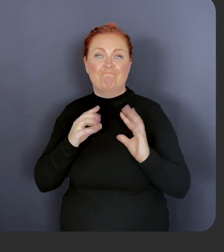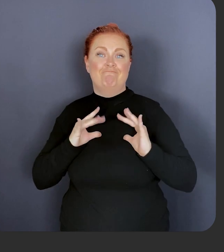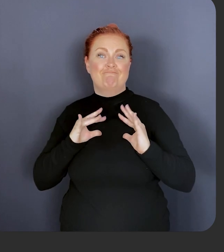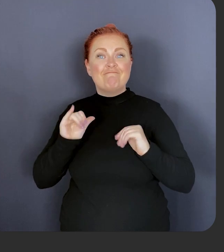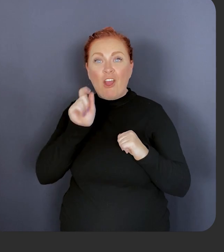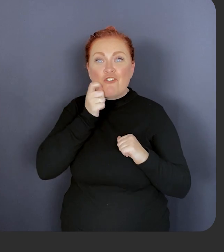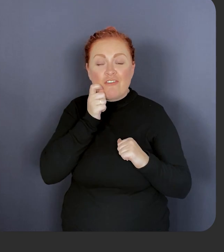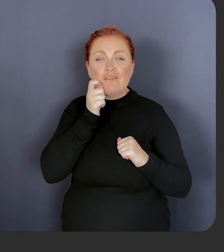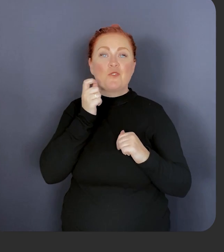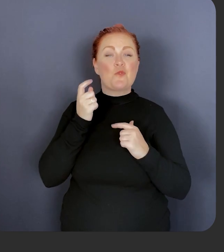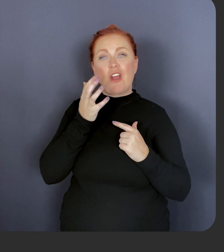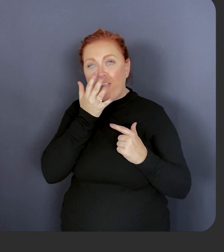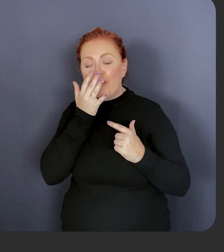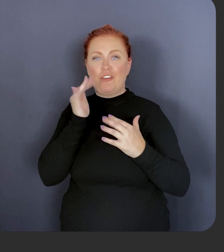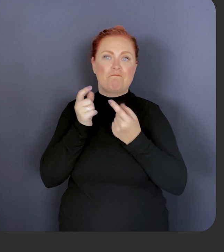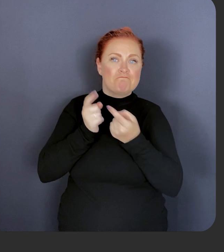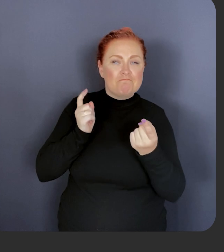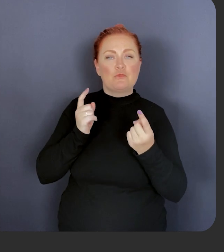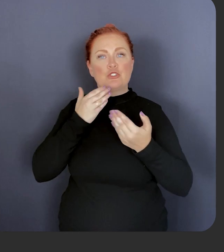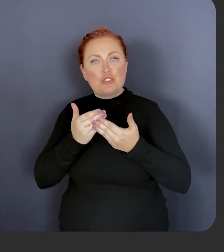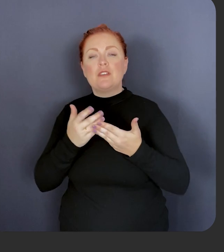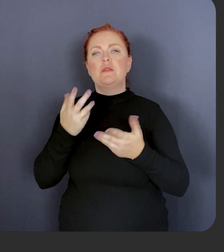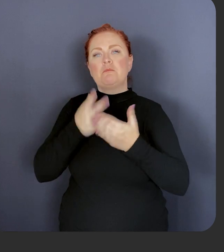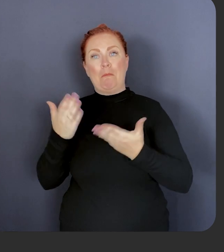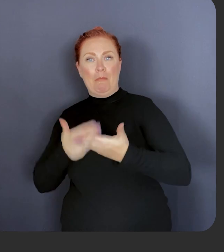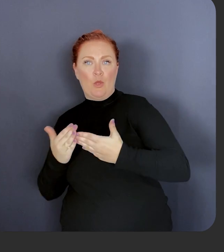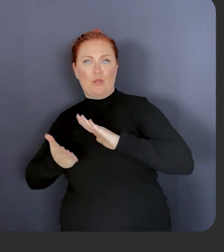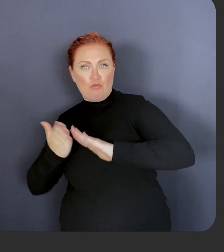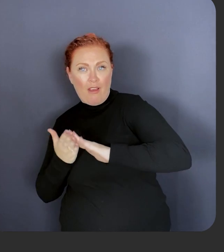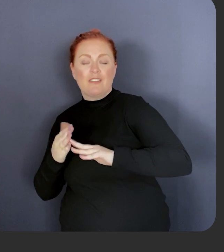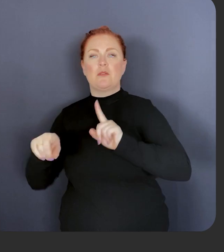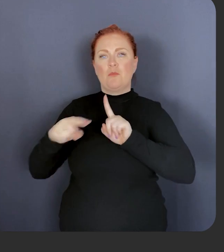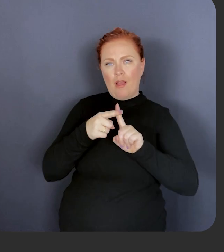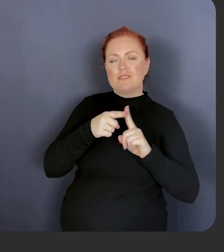is no longer there. So we verified, both manually by hovering and by running the audit again, that I